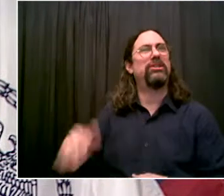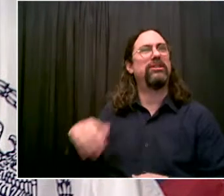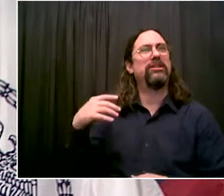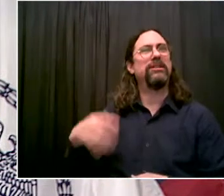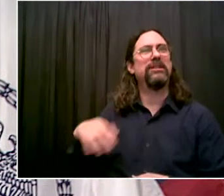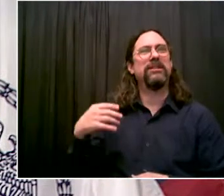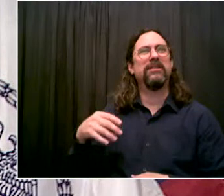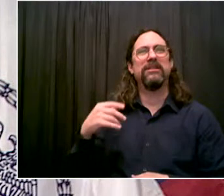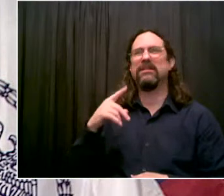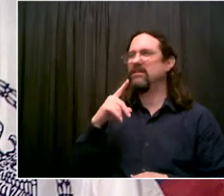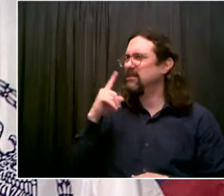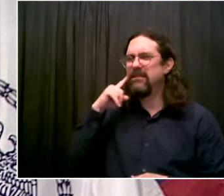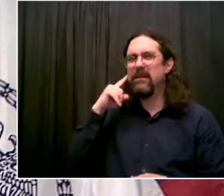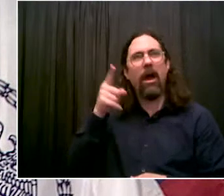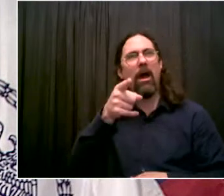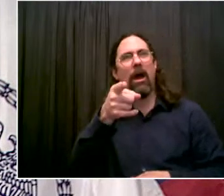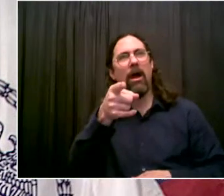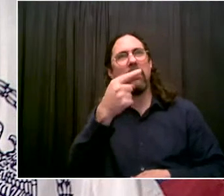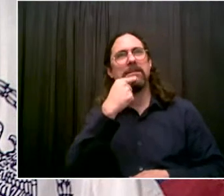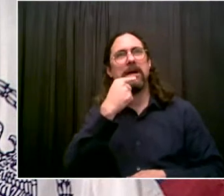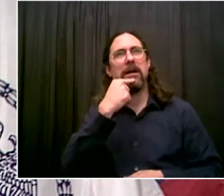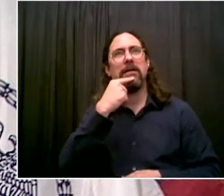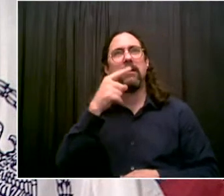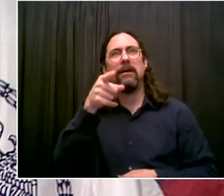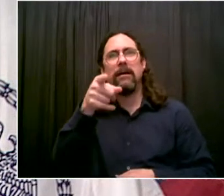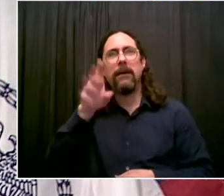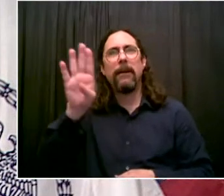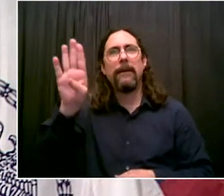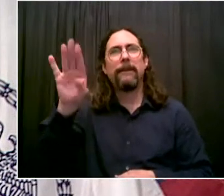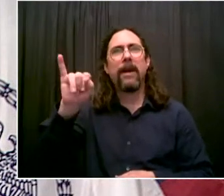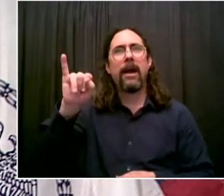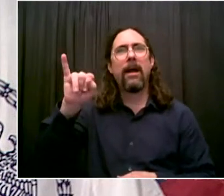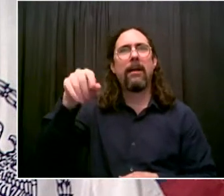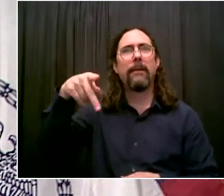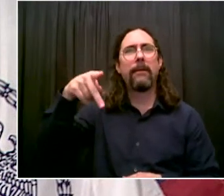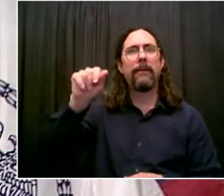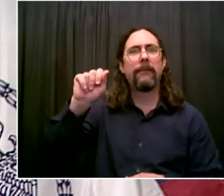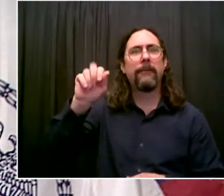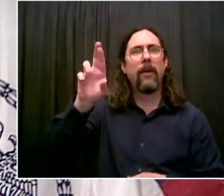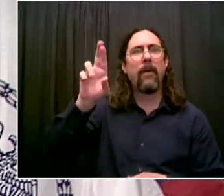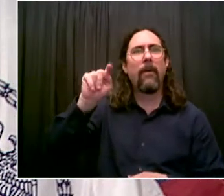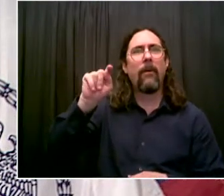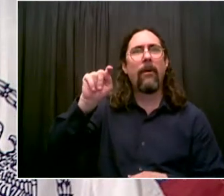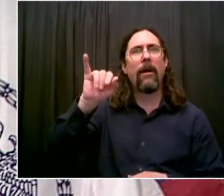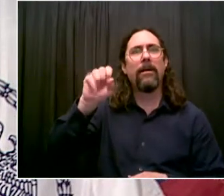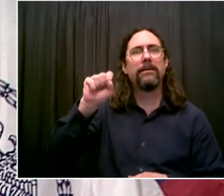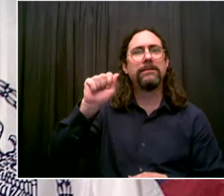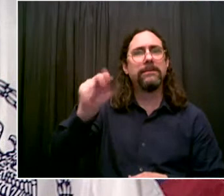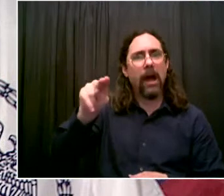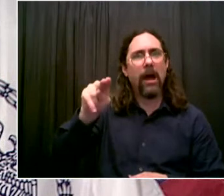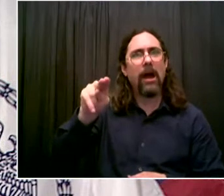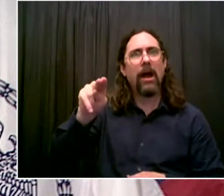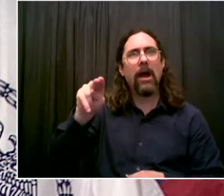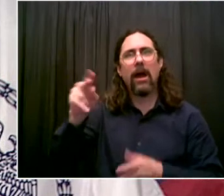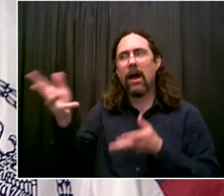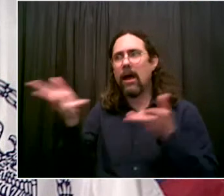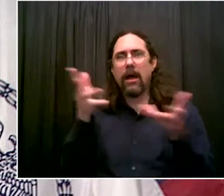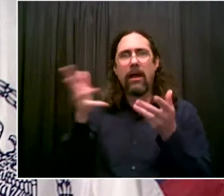BIPARTISAN FROM YOU AND I'M JUST WONDERING, ANY THGOUHTS ON WHETHER YOU MIGHT RUN FOR